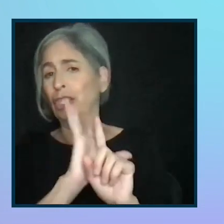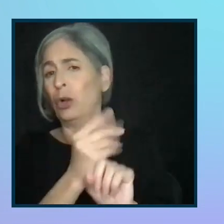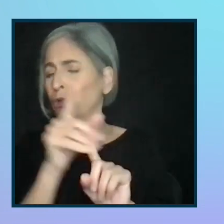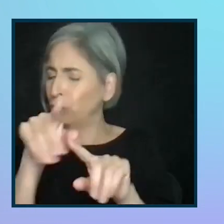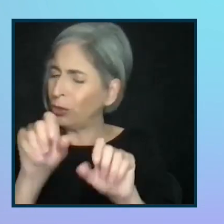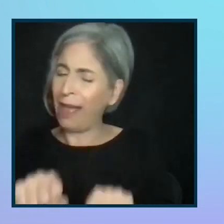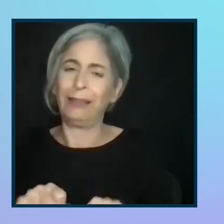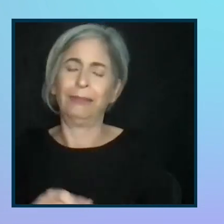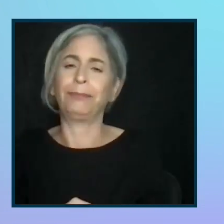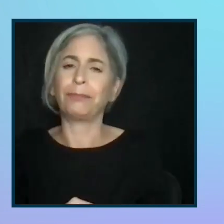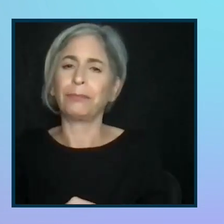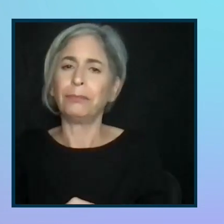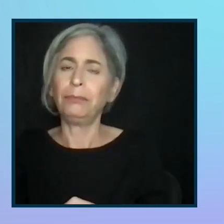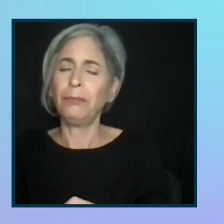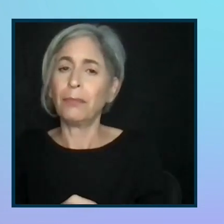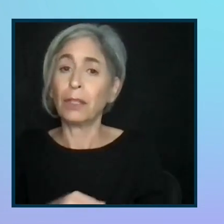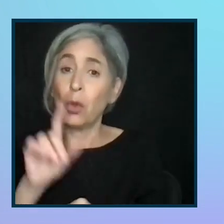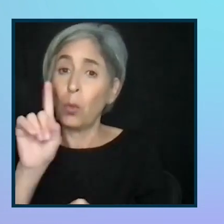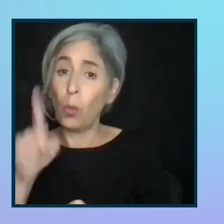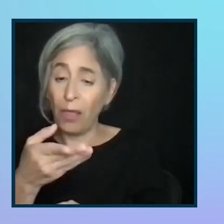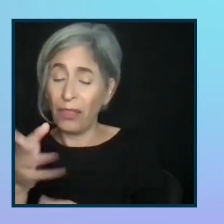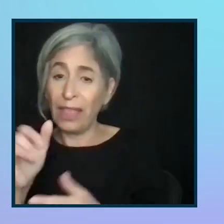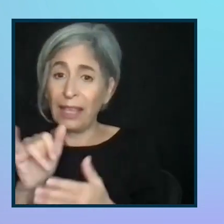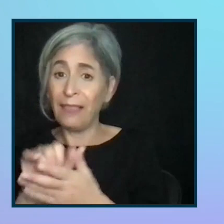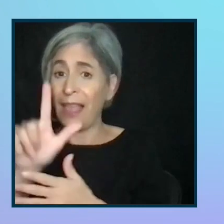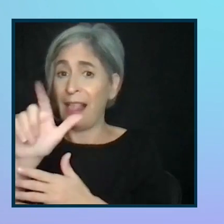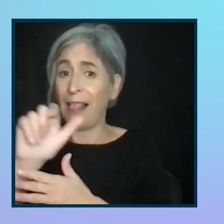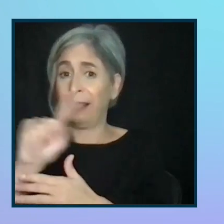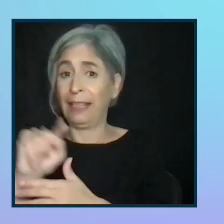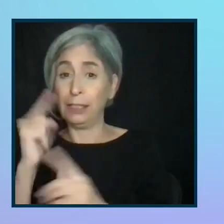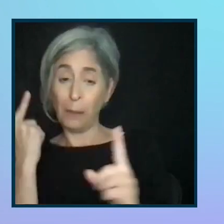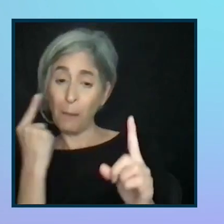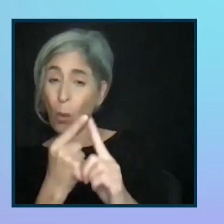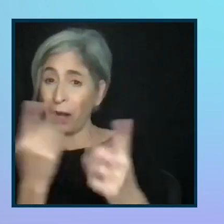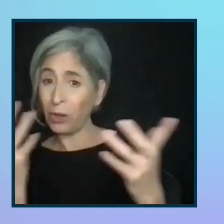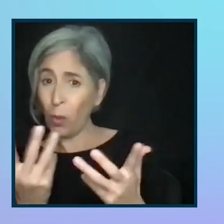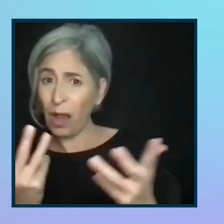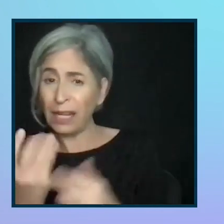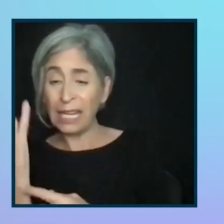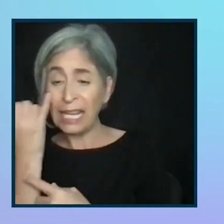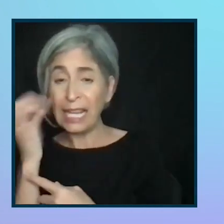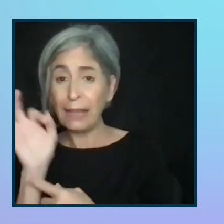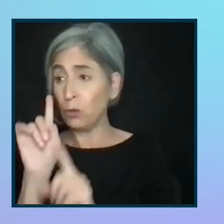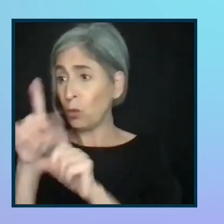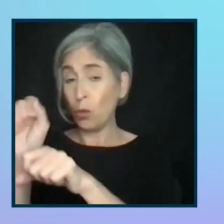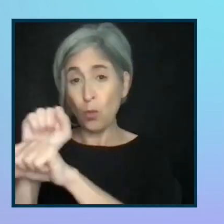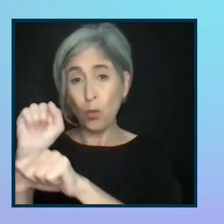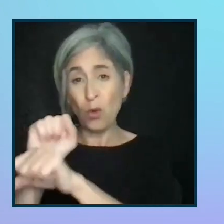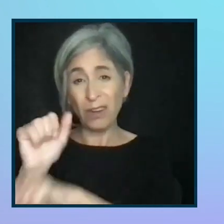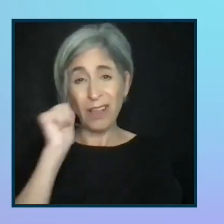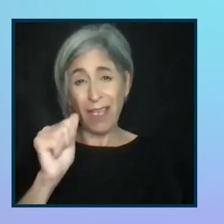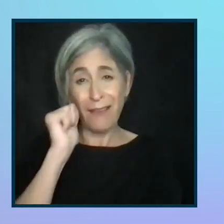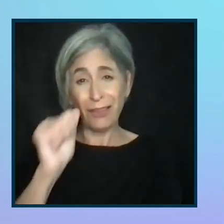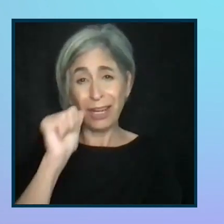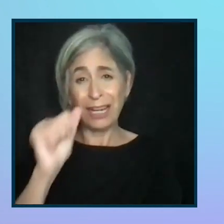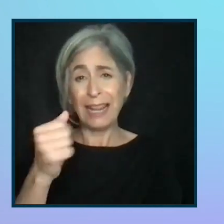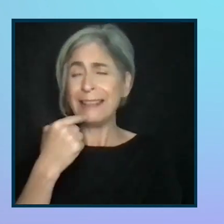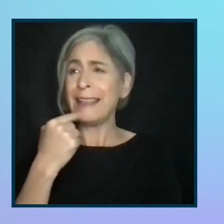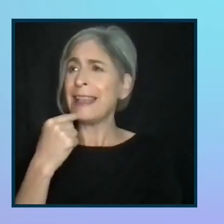And one of the things that Liz is getting at, is if you go to work every day saying, what do you want me to do?